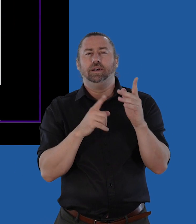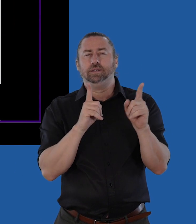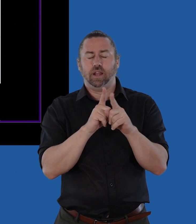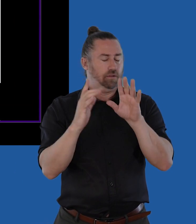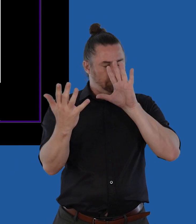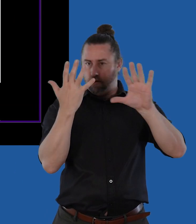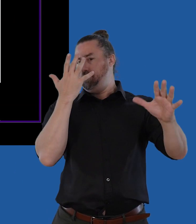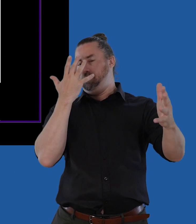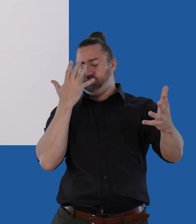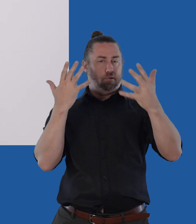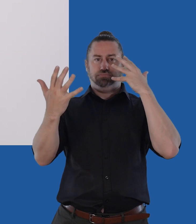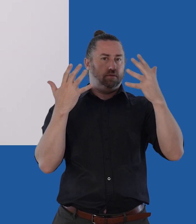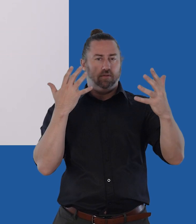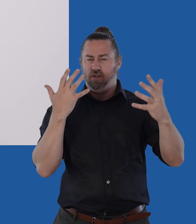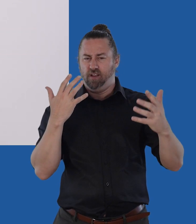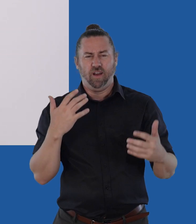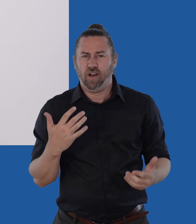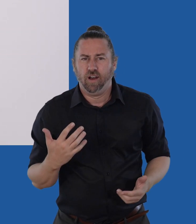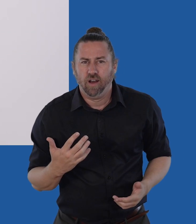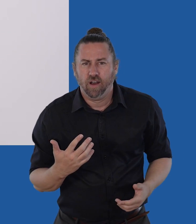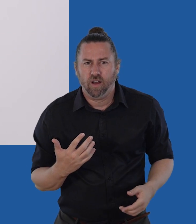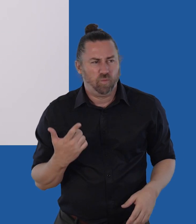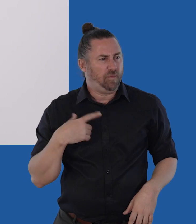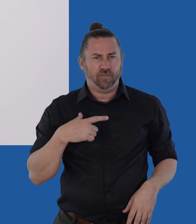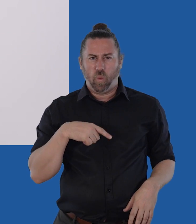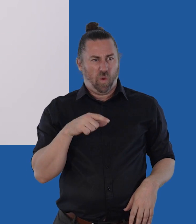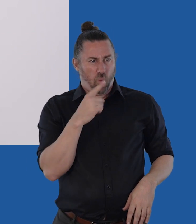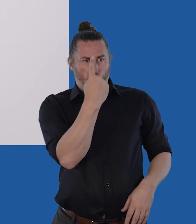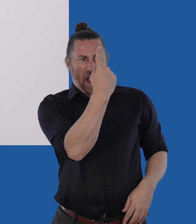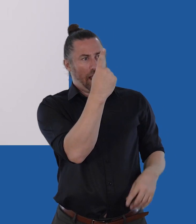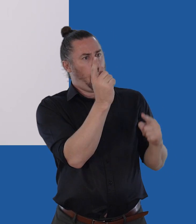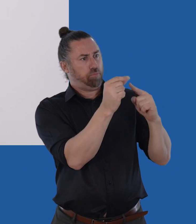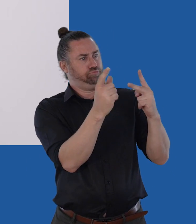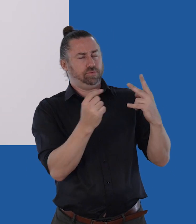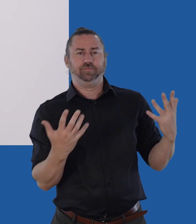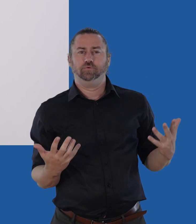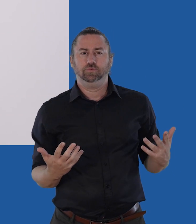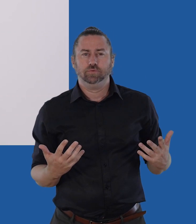The aesthetics shouldn't have to be compromised just because you are someone who has light sensitivity.